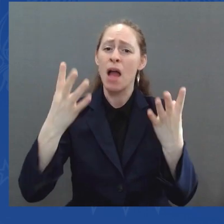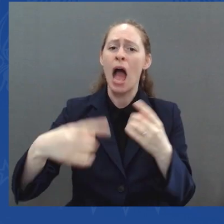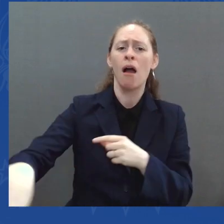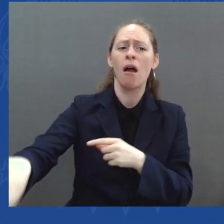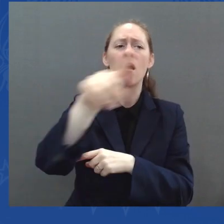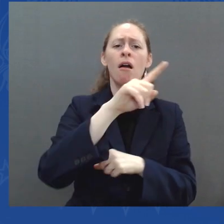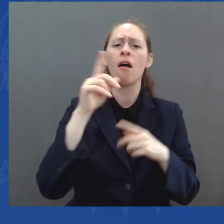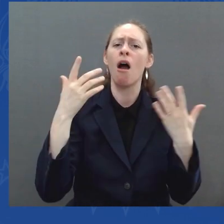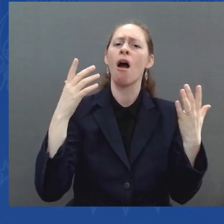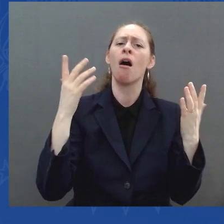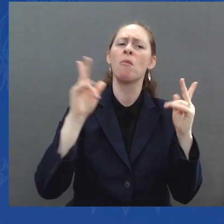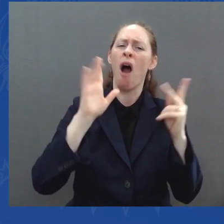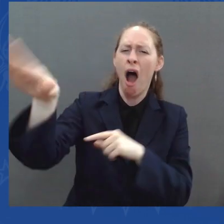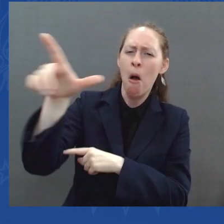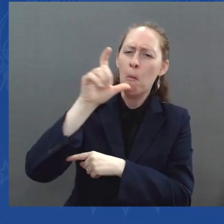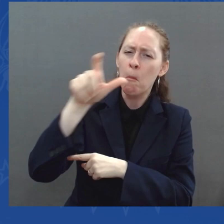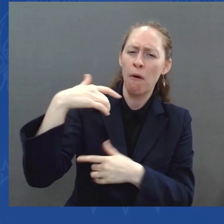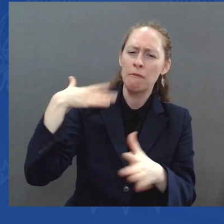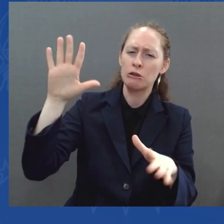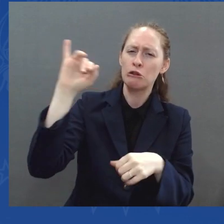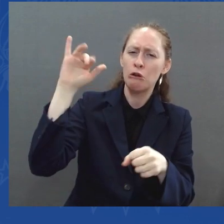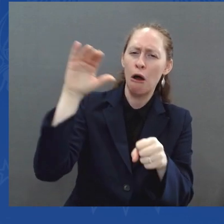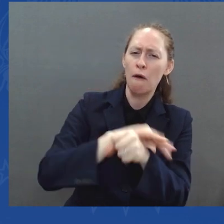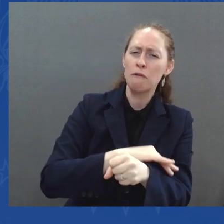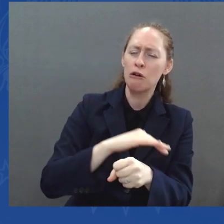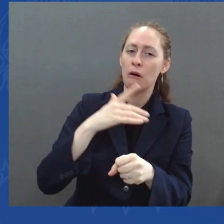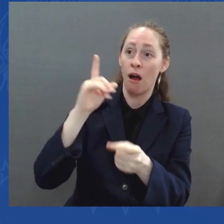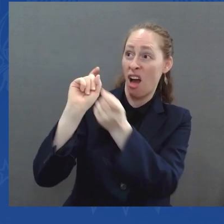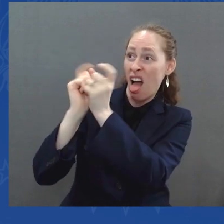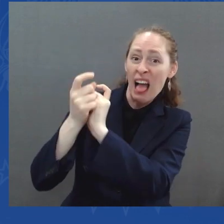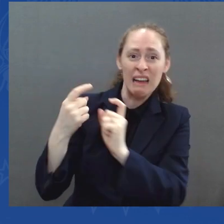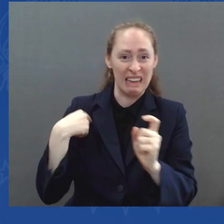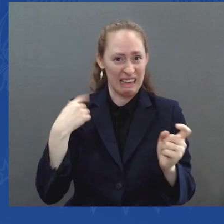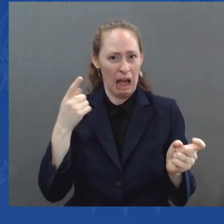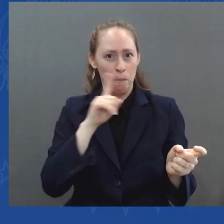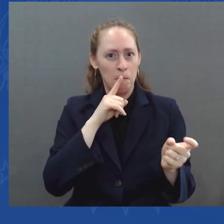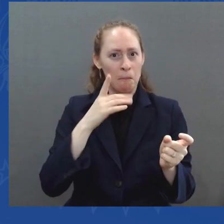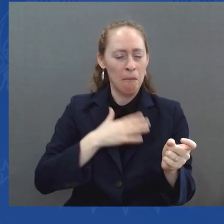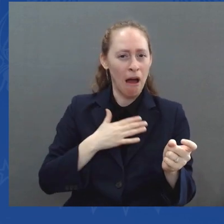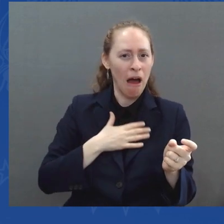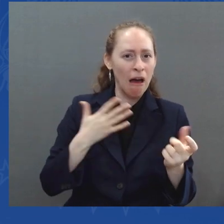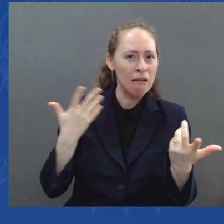The media was skeptical of past failures. There was a lot of misinformation,